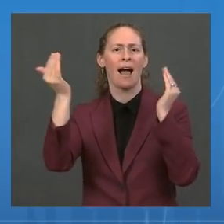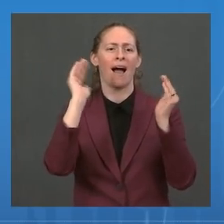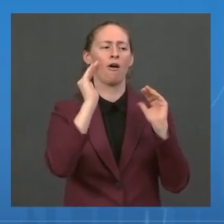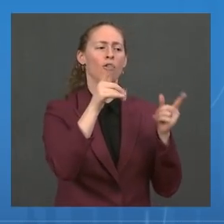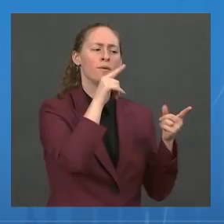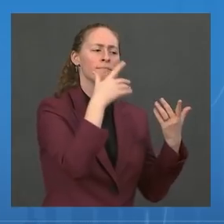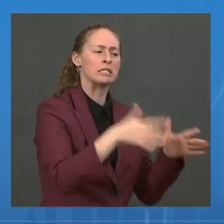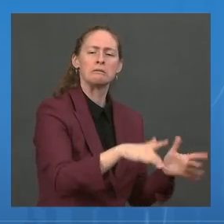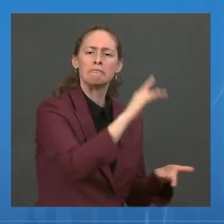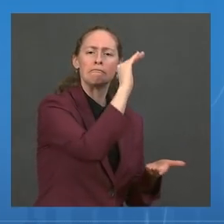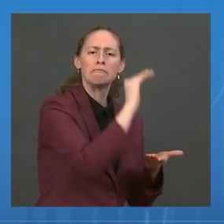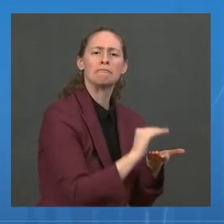Next slide.